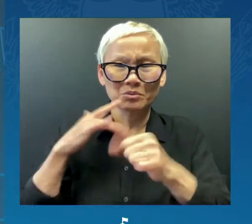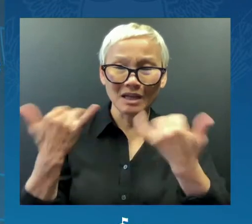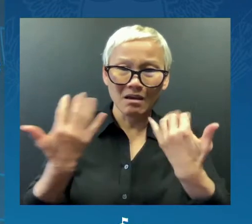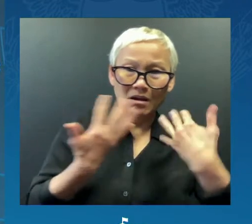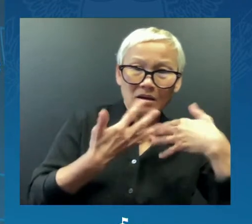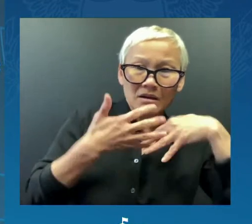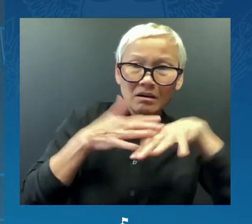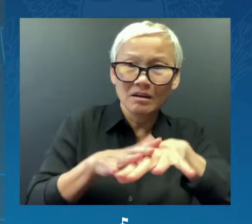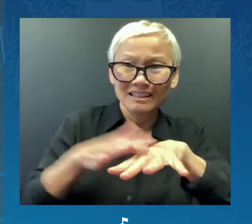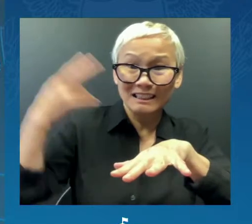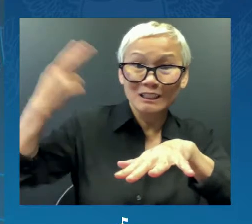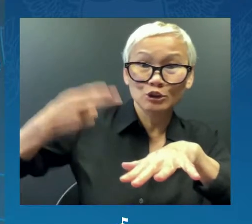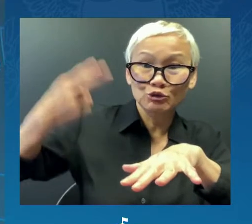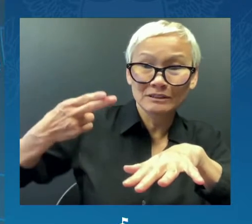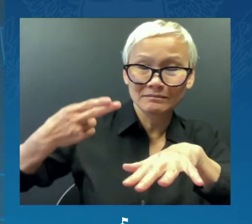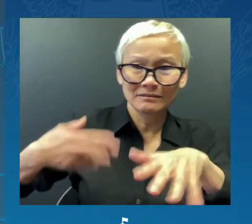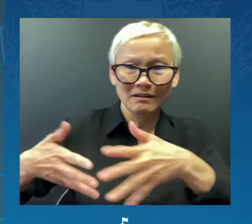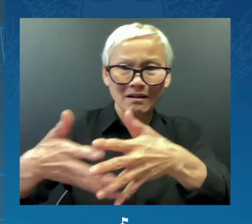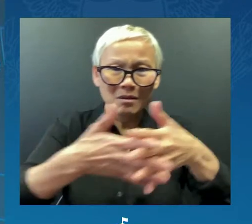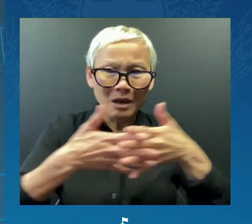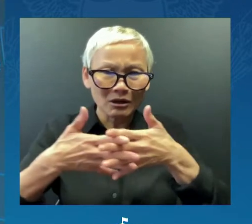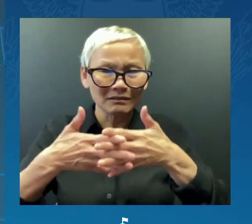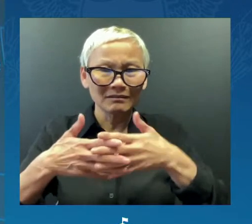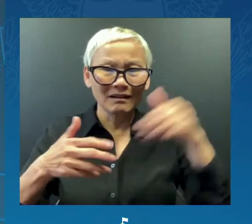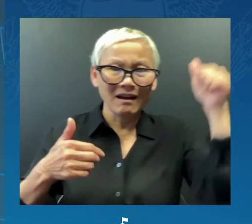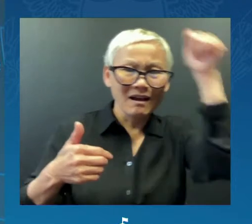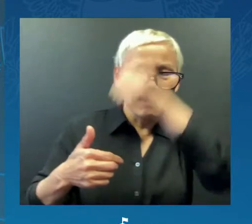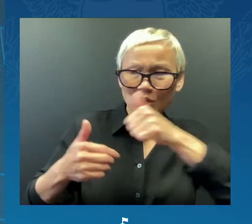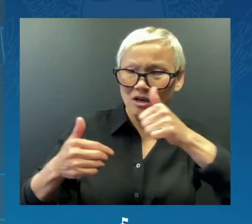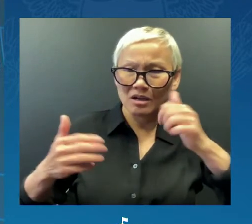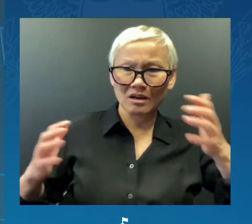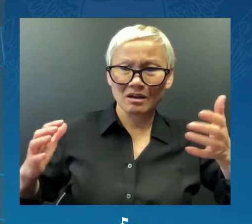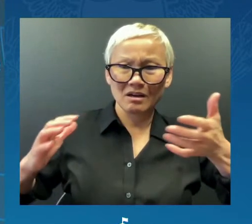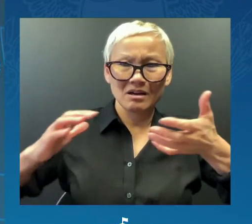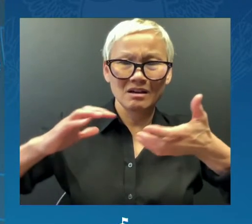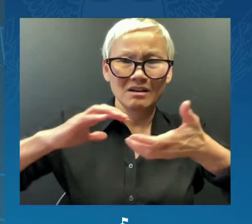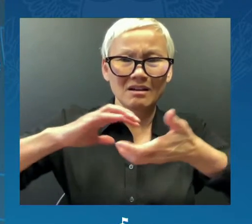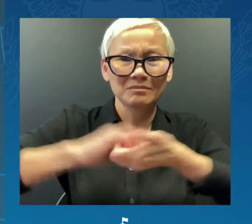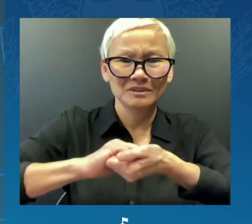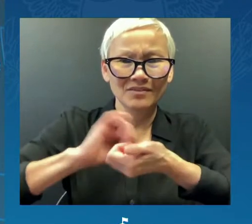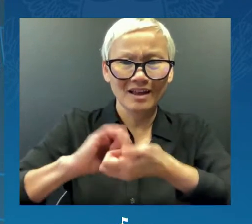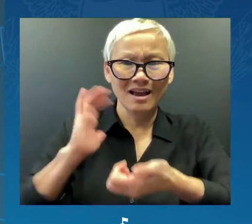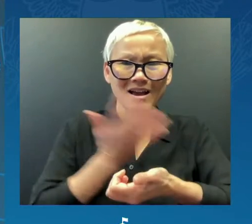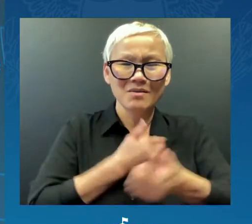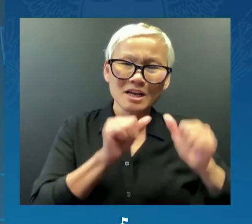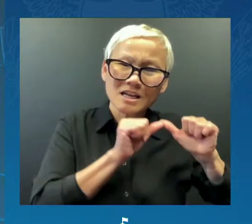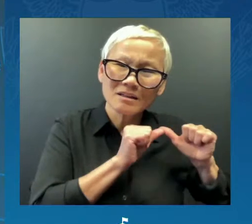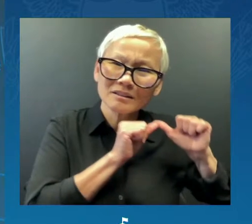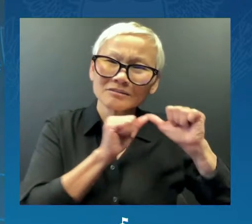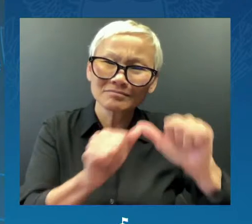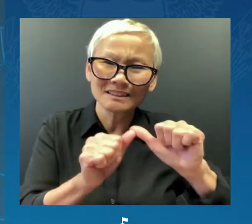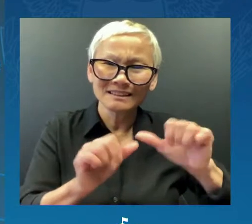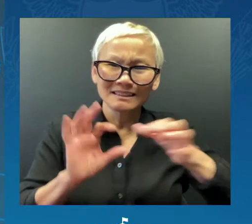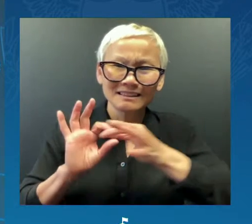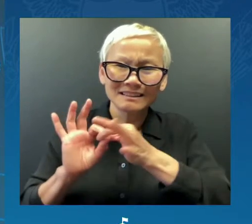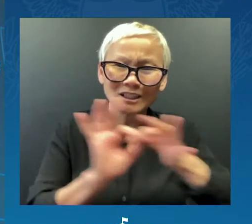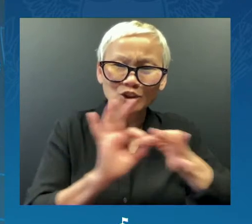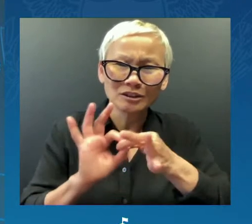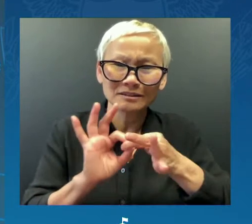including our ongoing connections. It is a reminder of the strength and resilience of the African American people